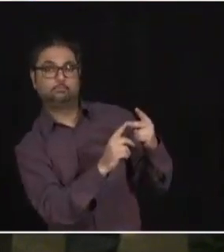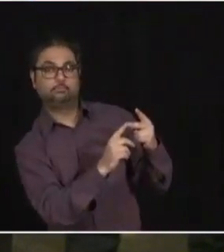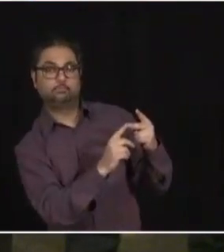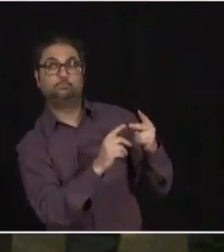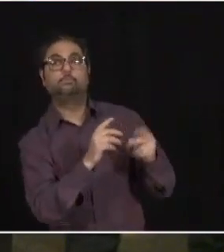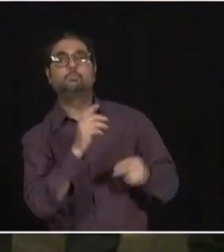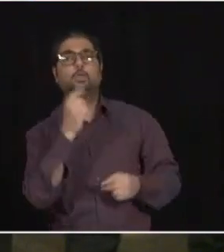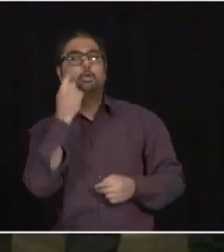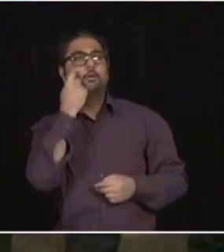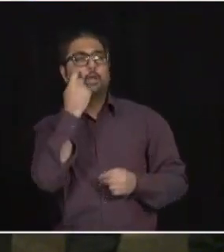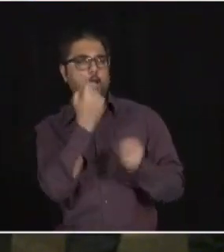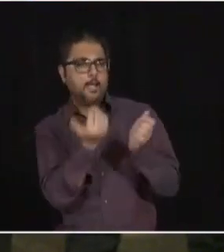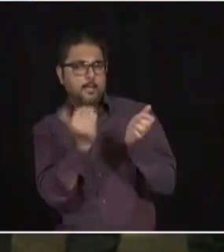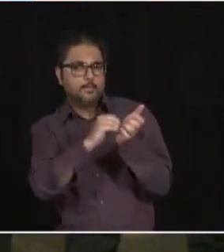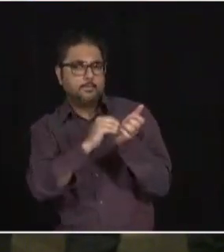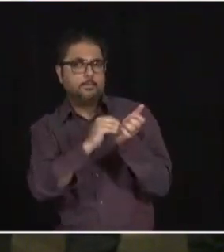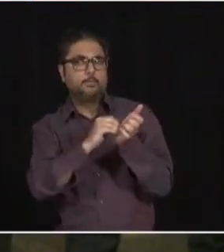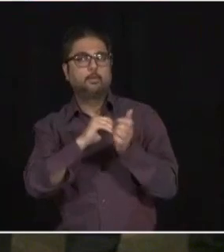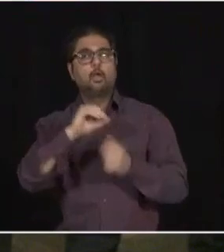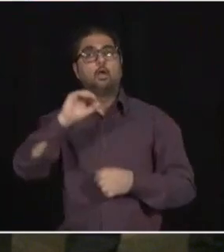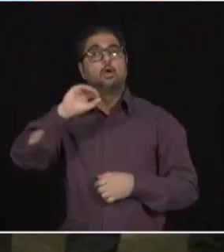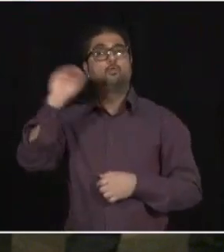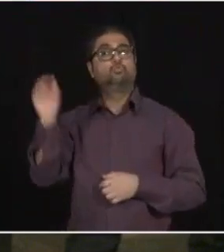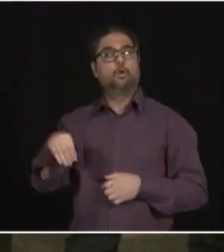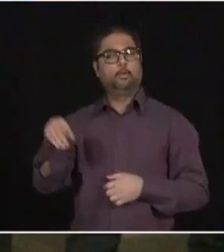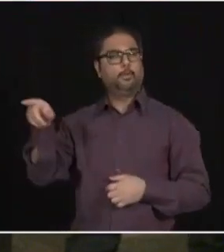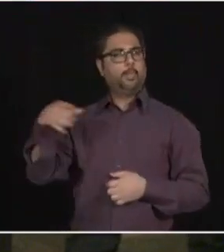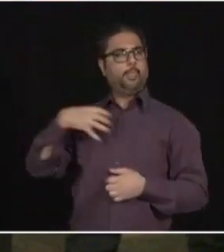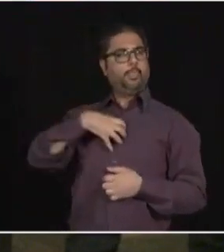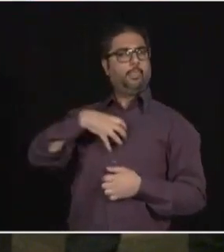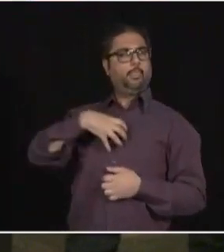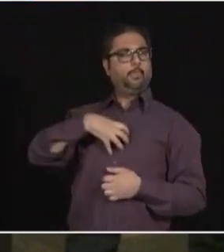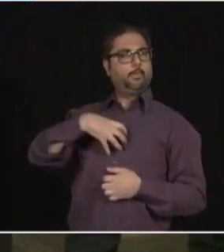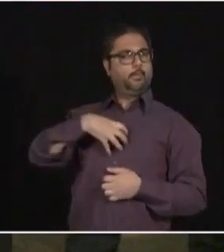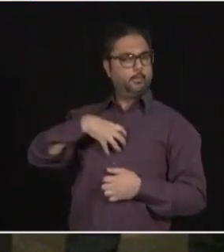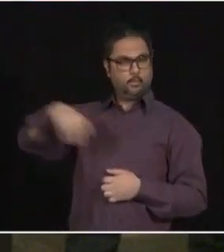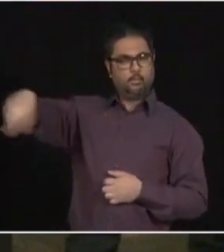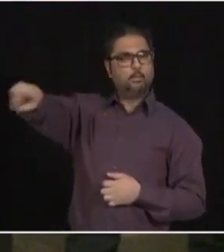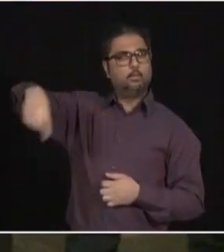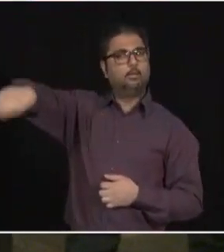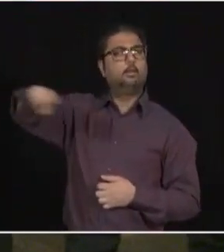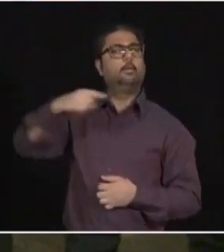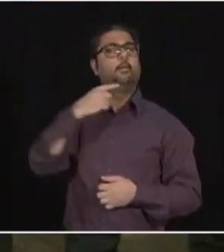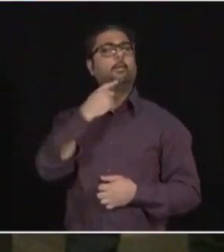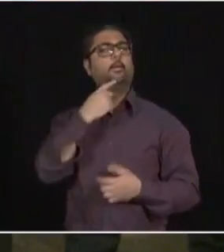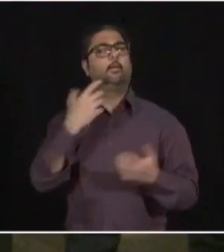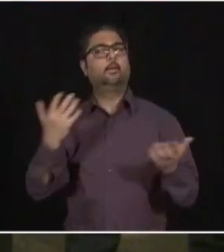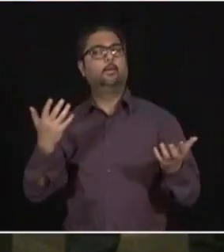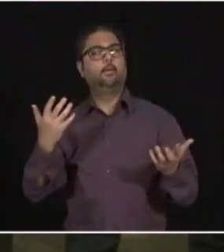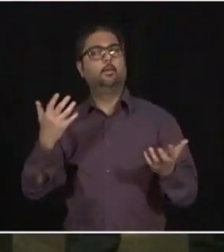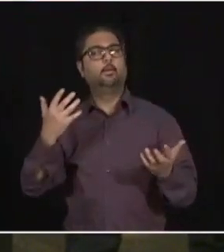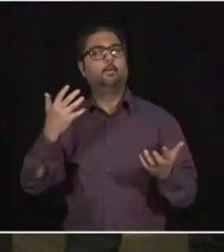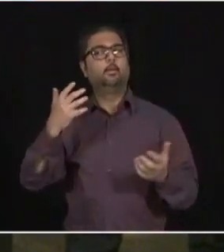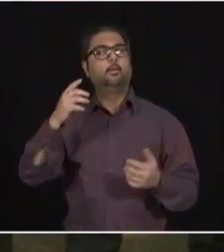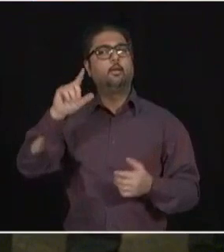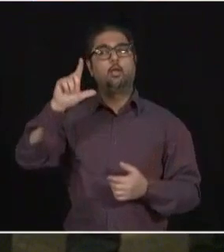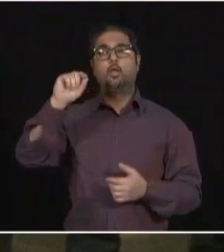Ottawa about individuals who are saying shut down the lockdown. Is there a concern that if the phased